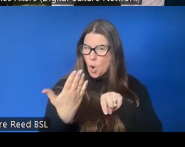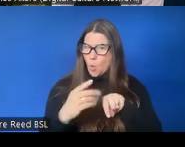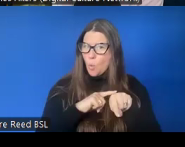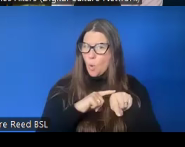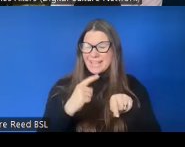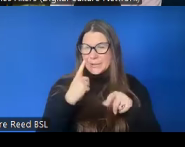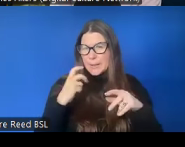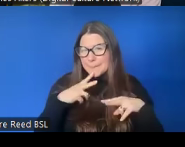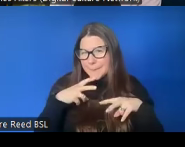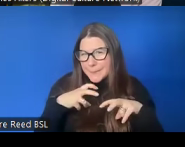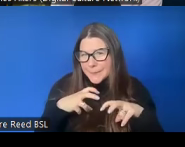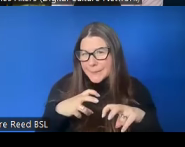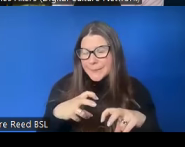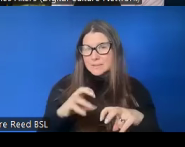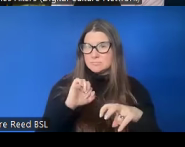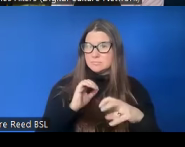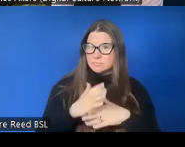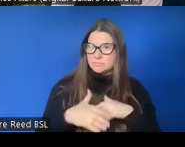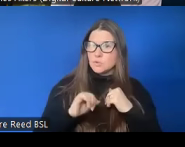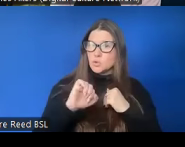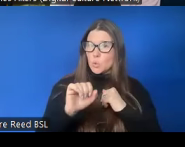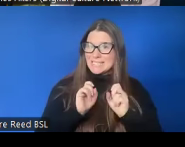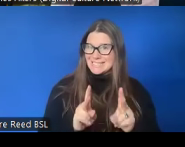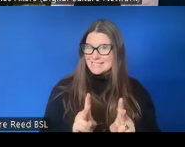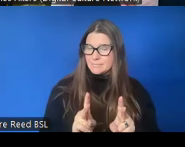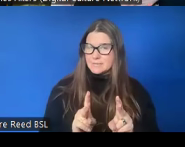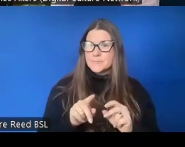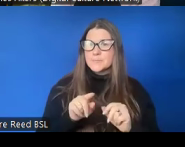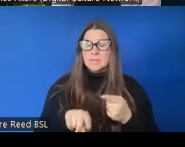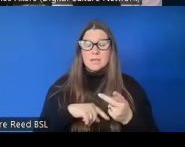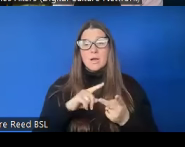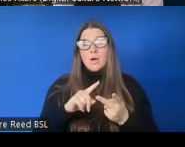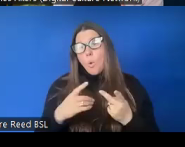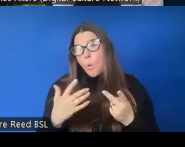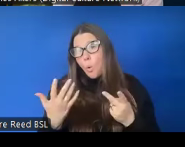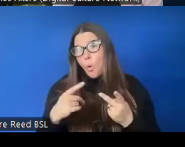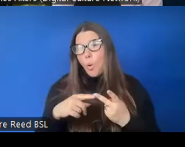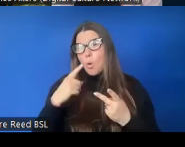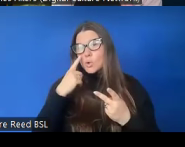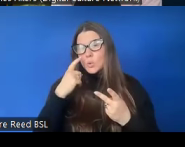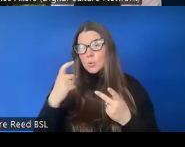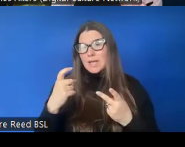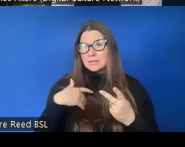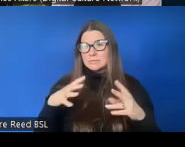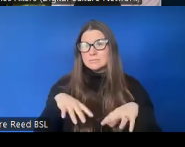to surface some of those. You can also do what we've just looked at there. It's like building an architectural framework